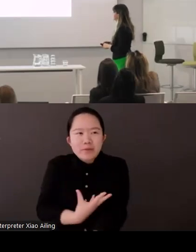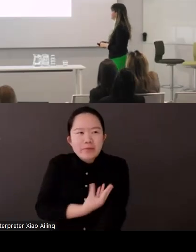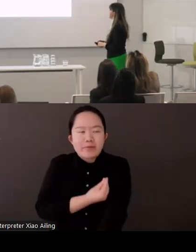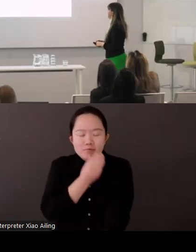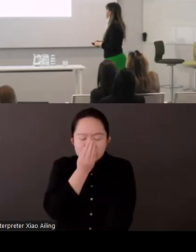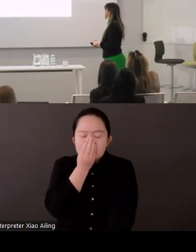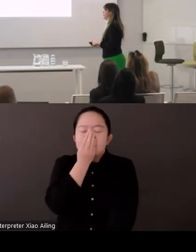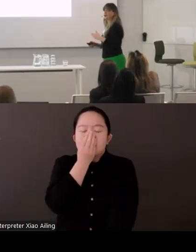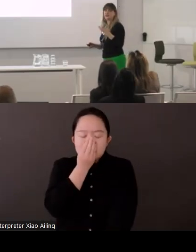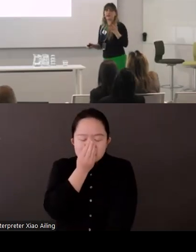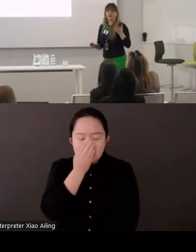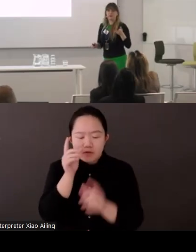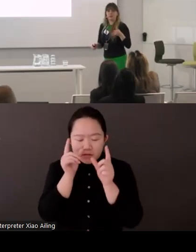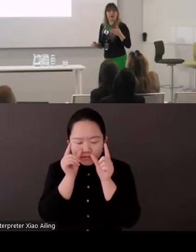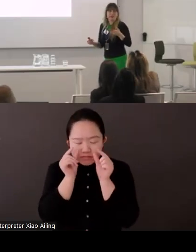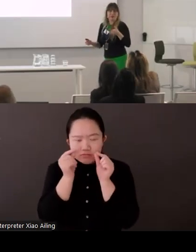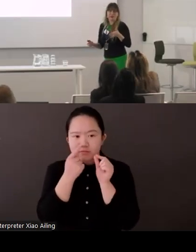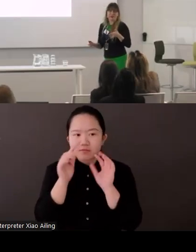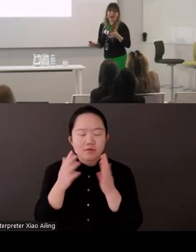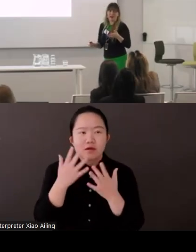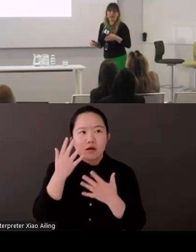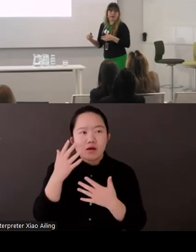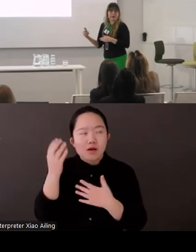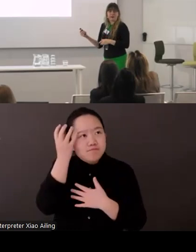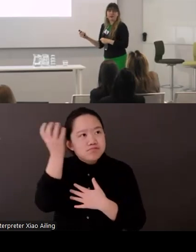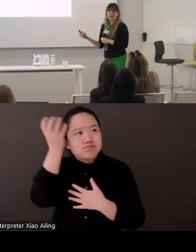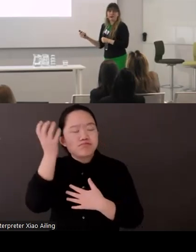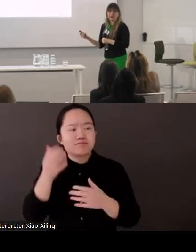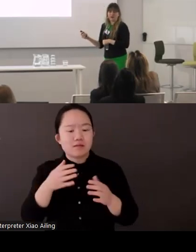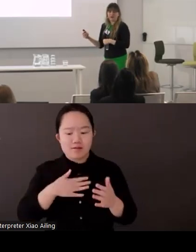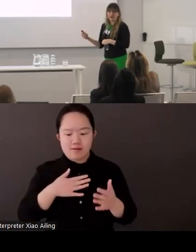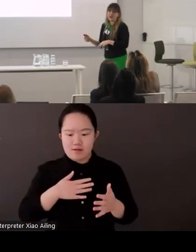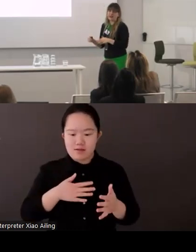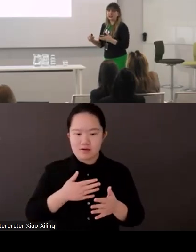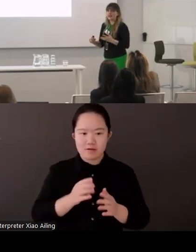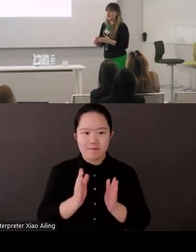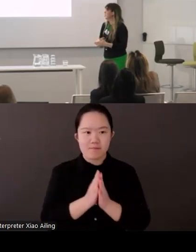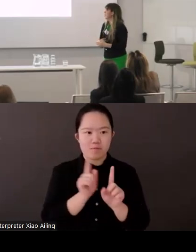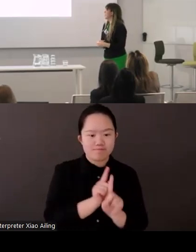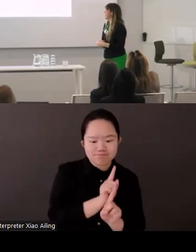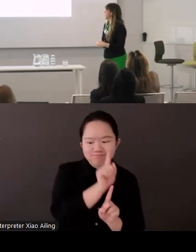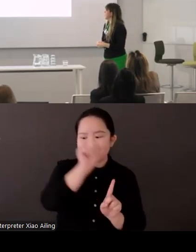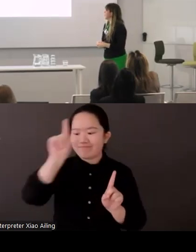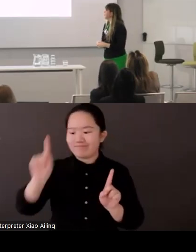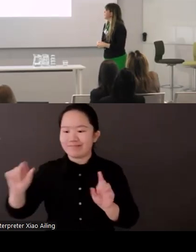just to give you an impression of what the memories are of some of these people living with CP, and I guess that a lot of people